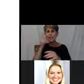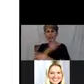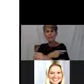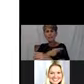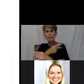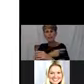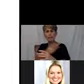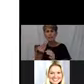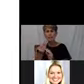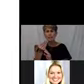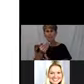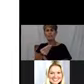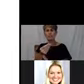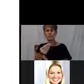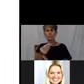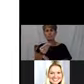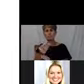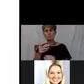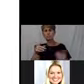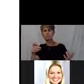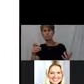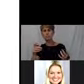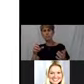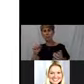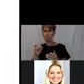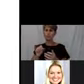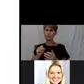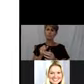the position of authority where the authority belongs.